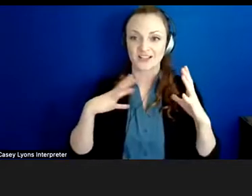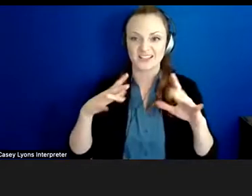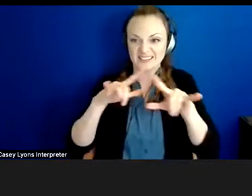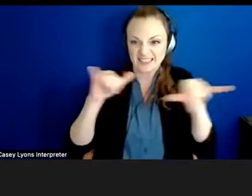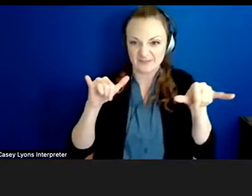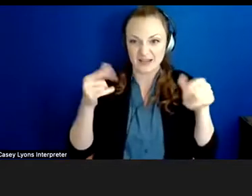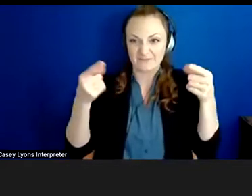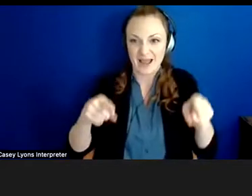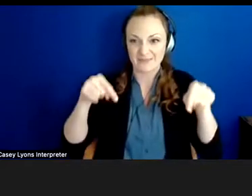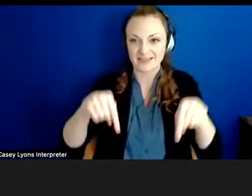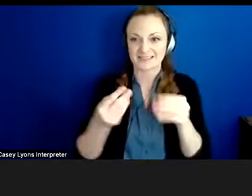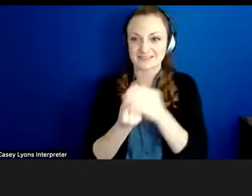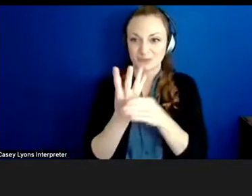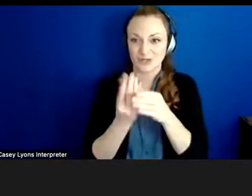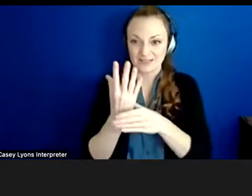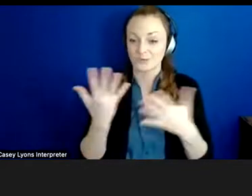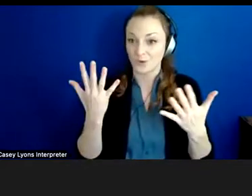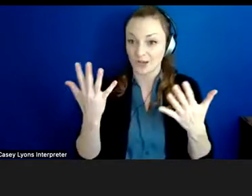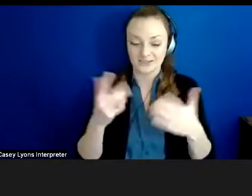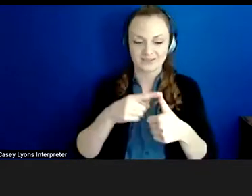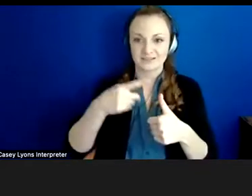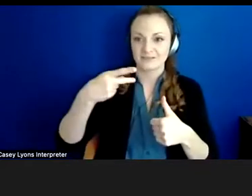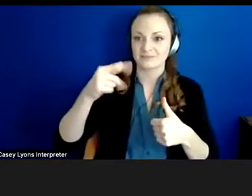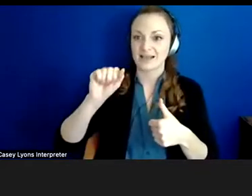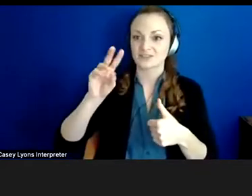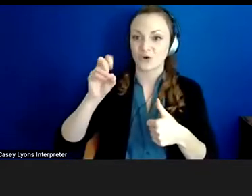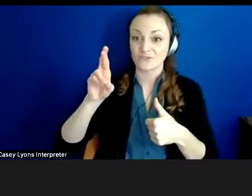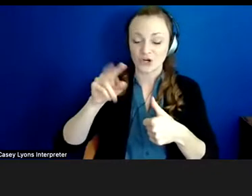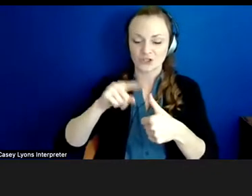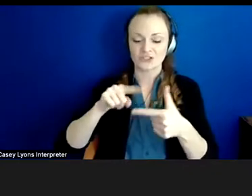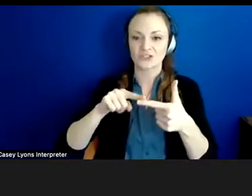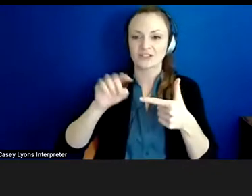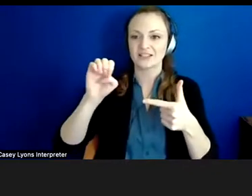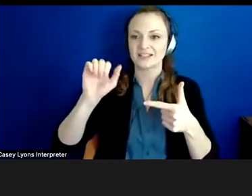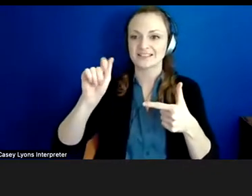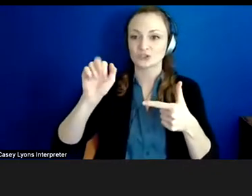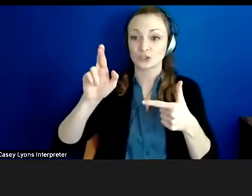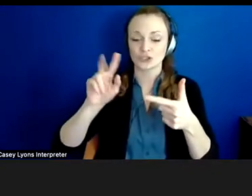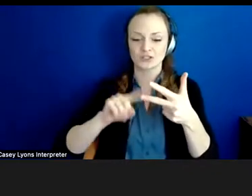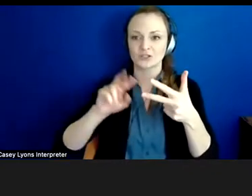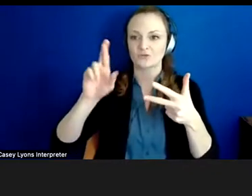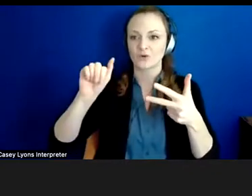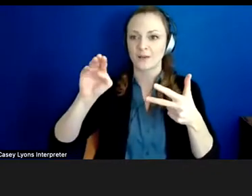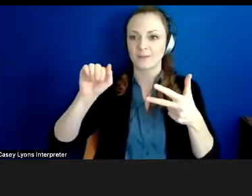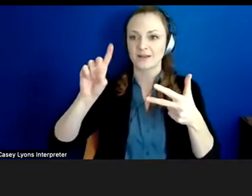19:10:45 So Passover, Easter, and Ramadan, which is the major spring holiday on the Islamic